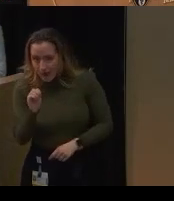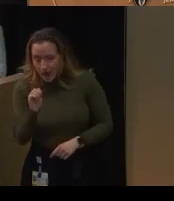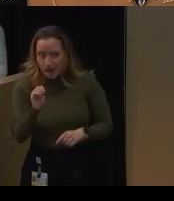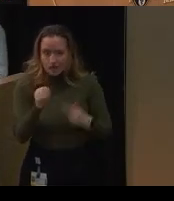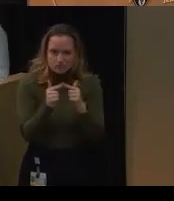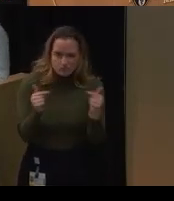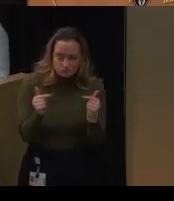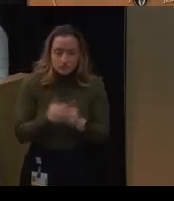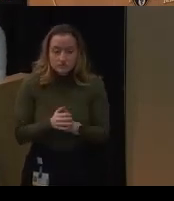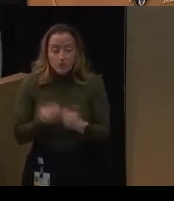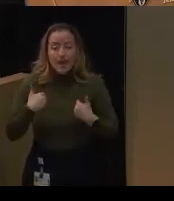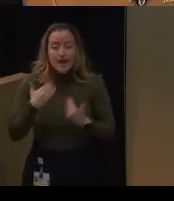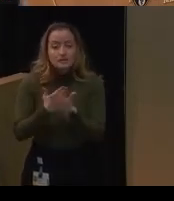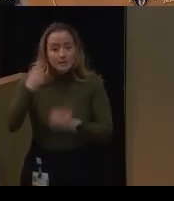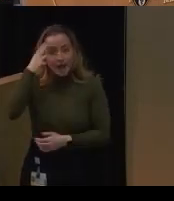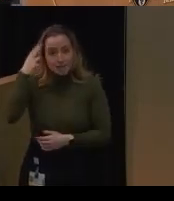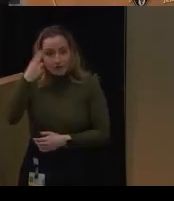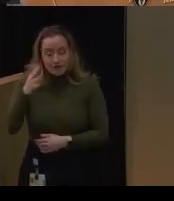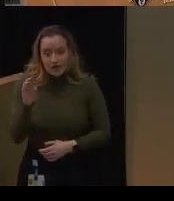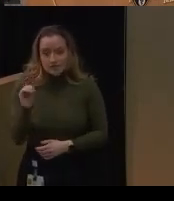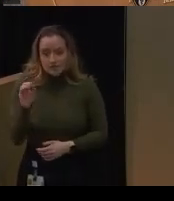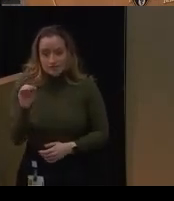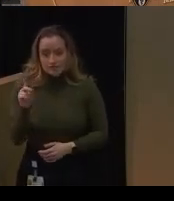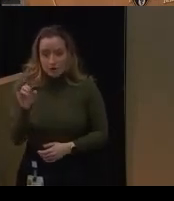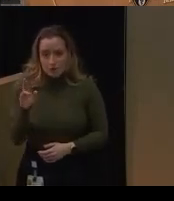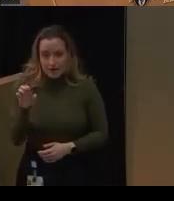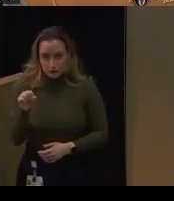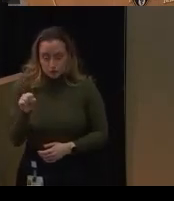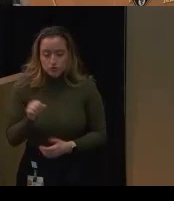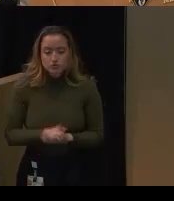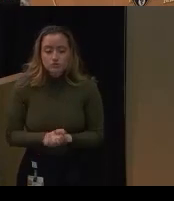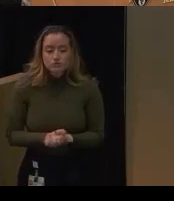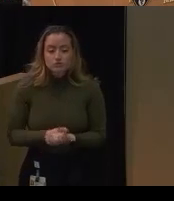a couple of hypothesized moderators so we thought that people's narrative Transportation so the more